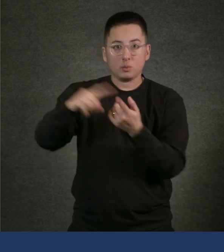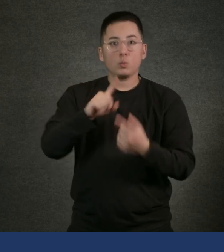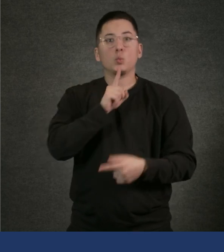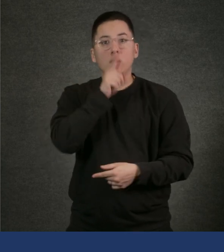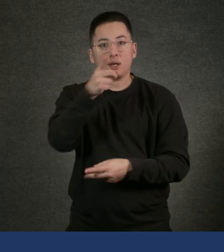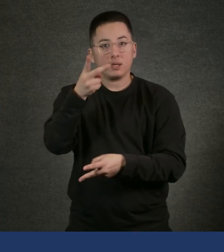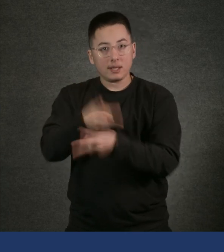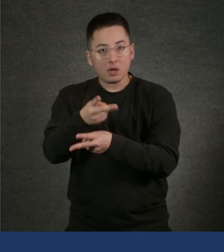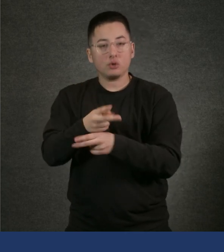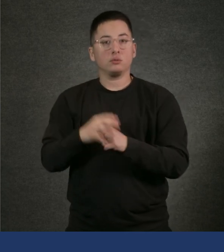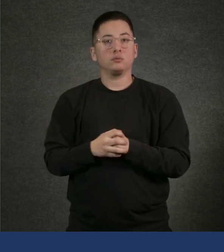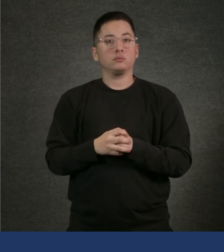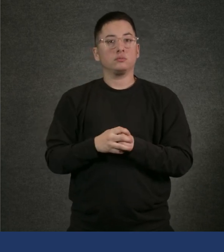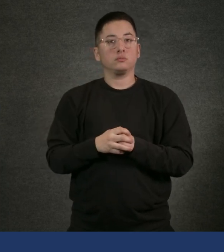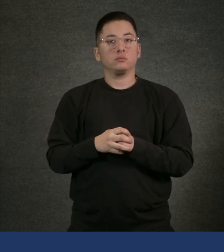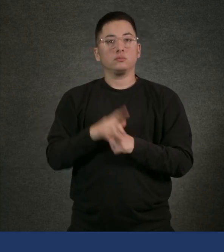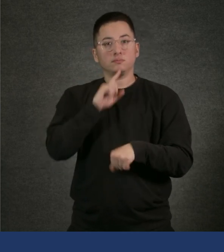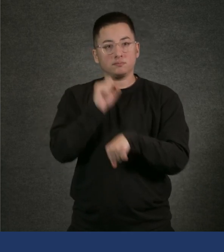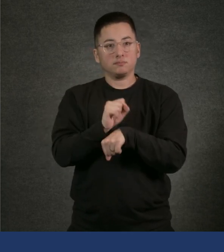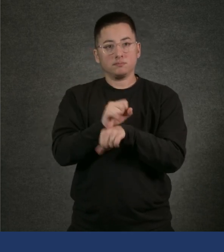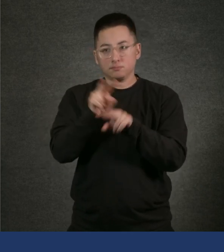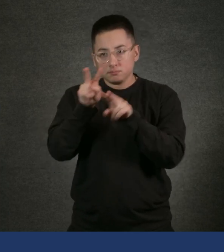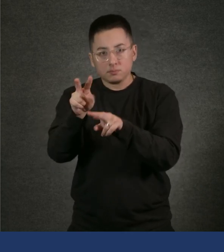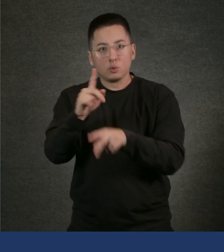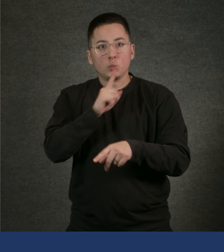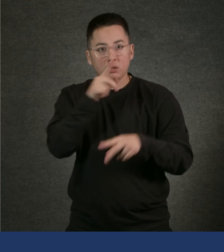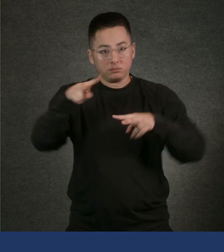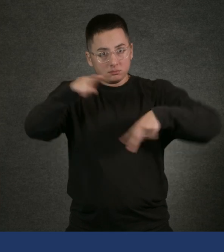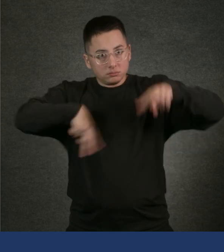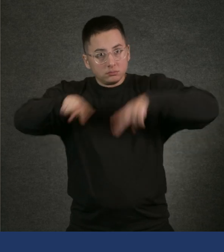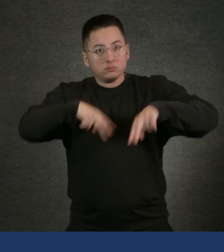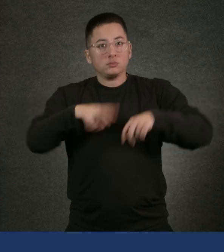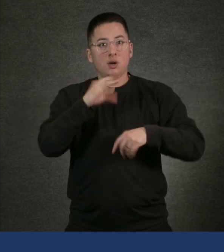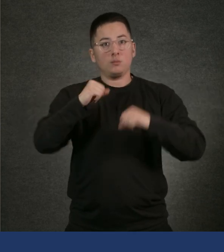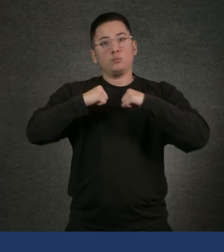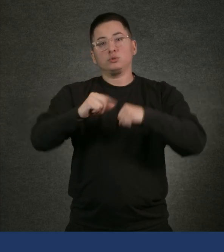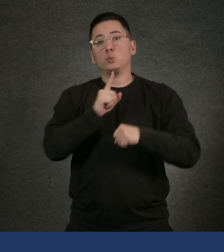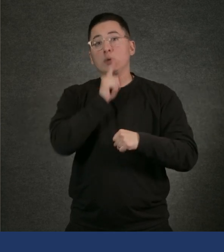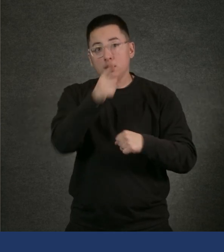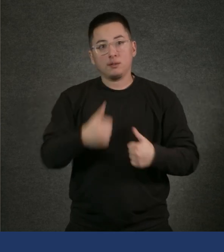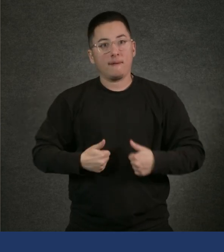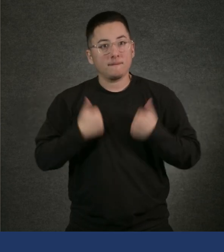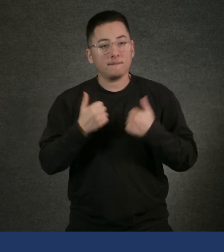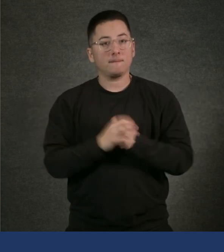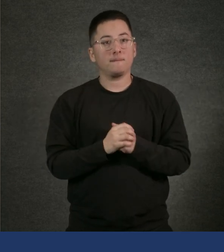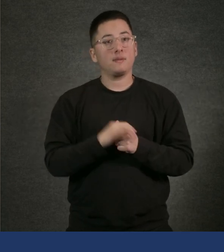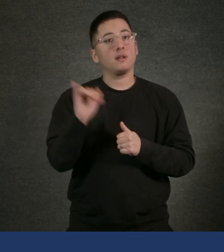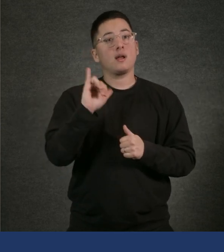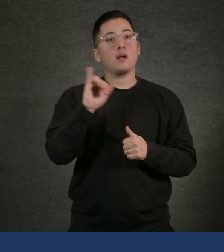protect real lives. As Franklin D. Roosevelt once said, the test of our progress